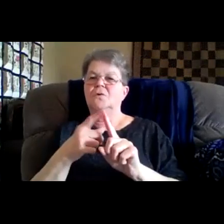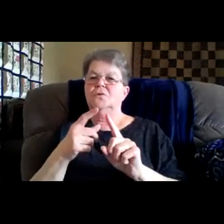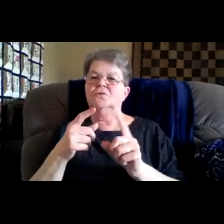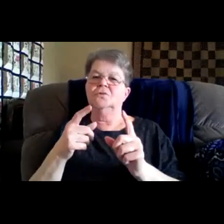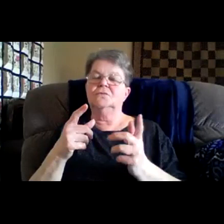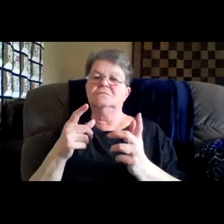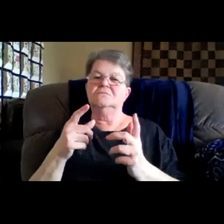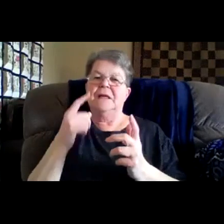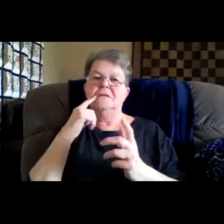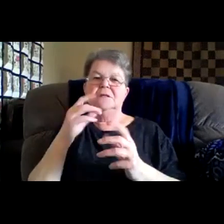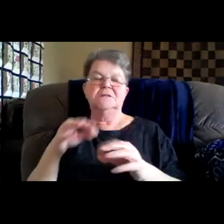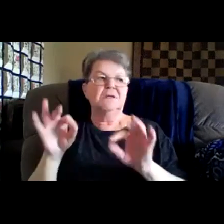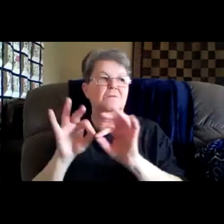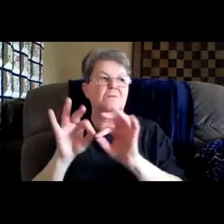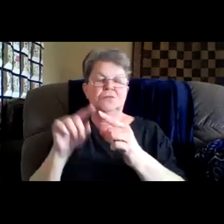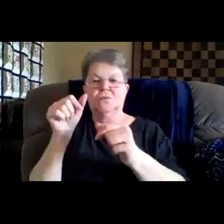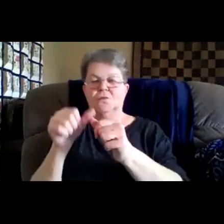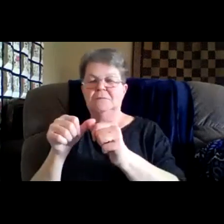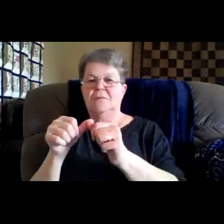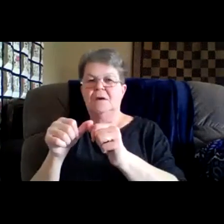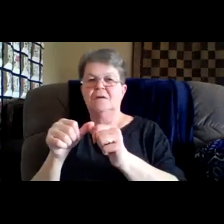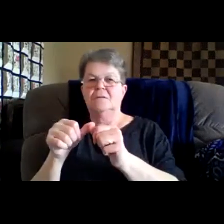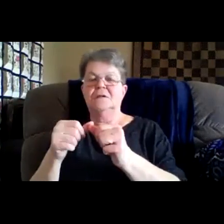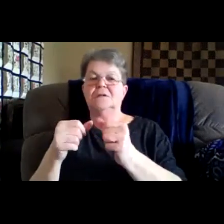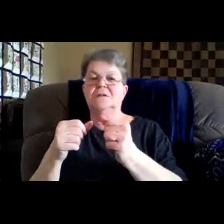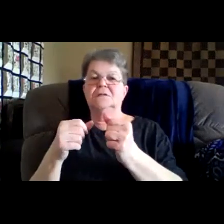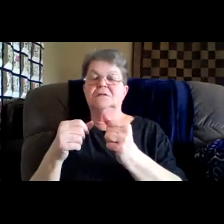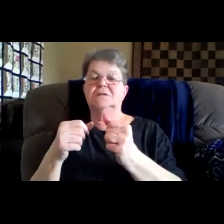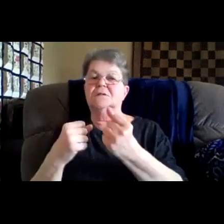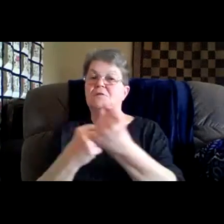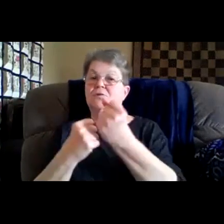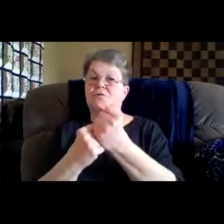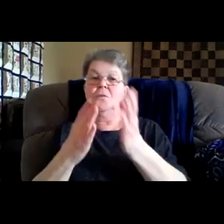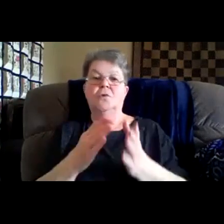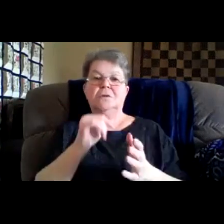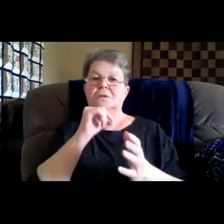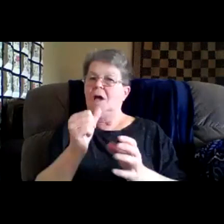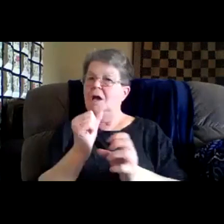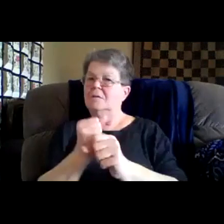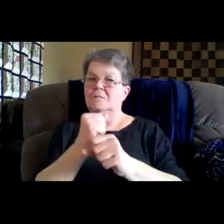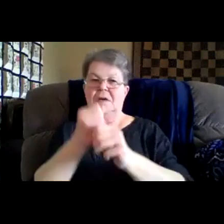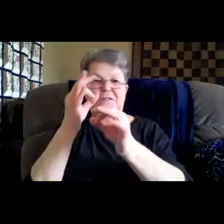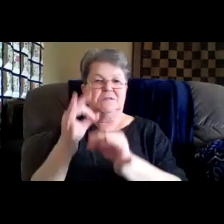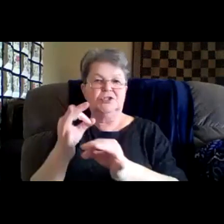and I think it's important to remember that the supporter doesn't make the decision for the person. It's not a decision-maker. It's more a supporter.